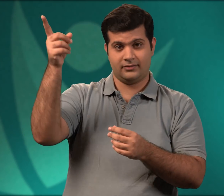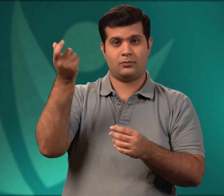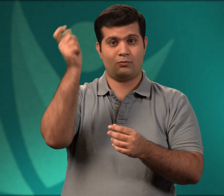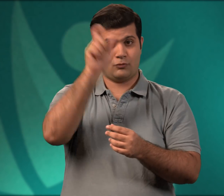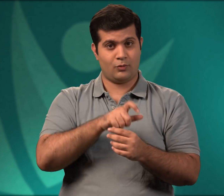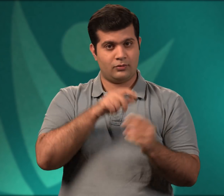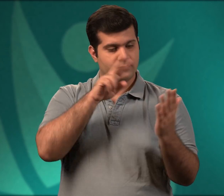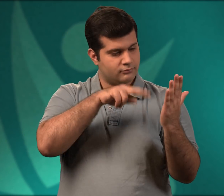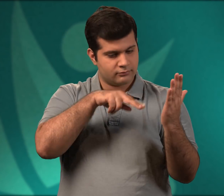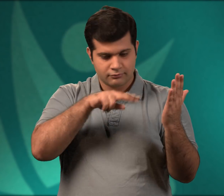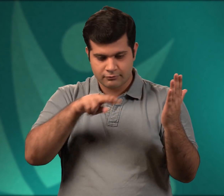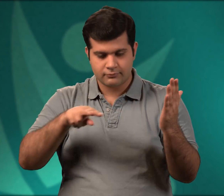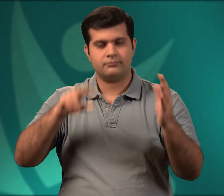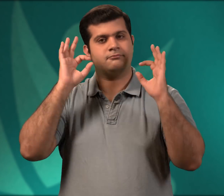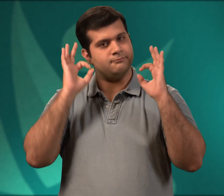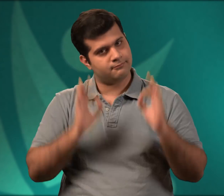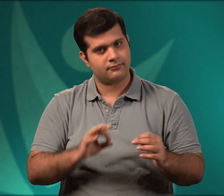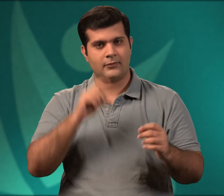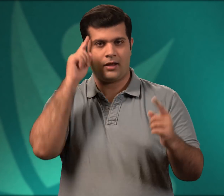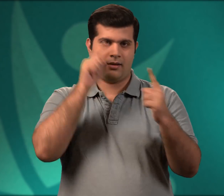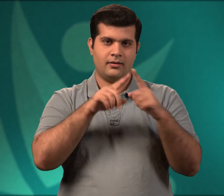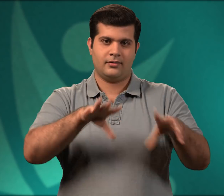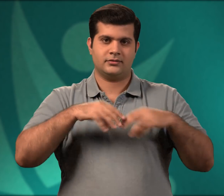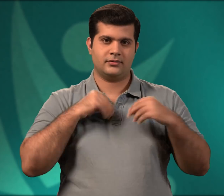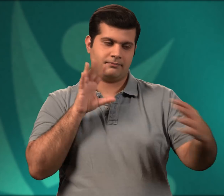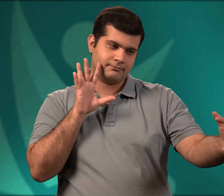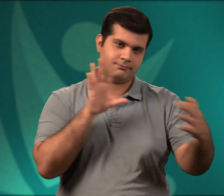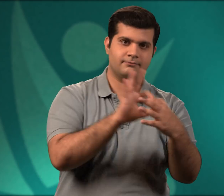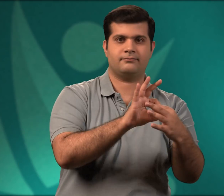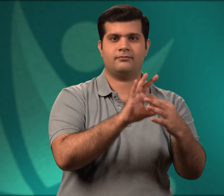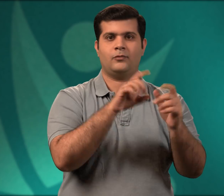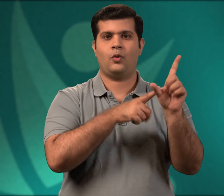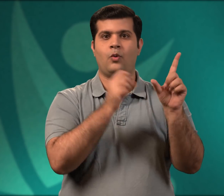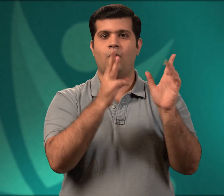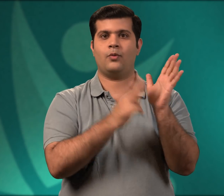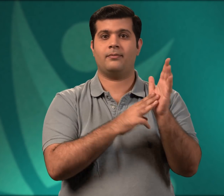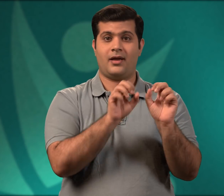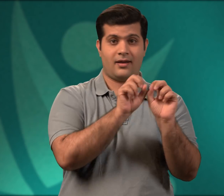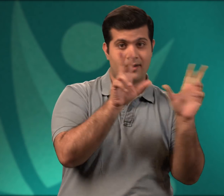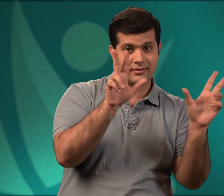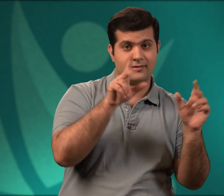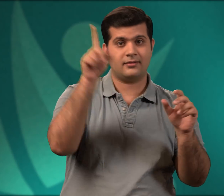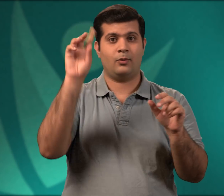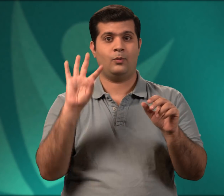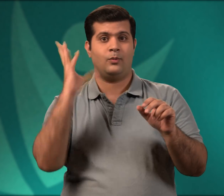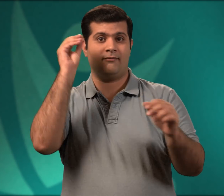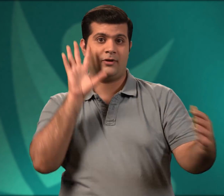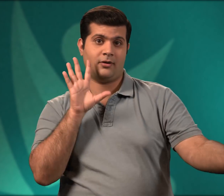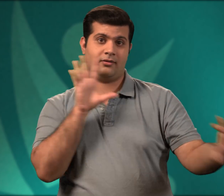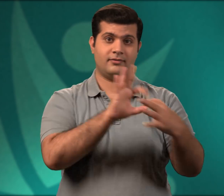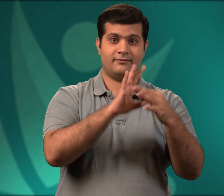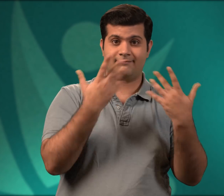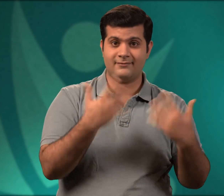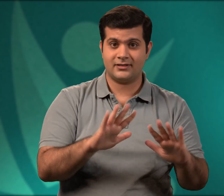The Board members went through all the information and agreed to make YADI the YOM of WFDYS.